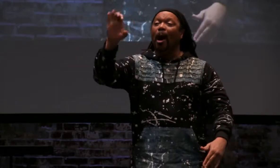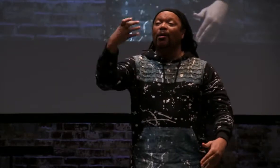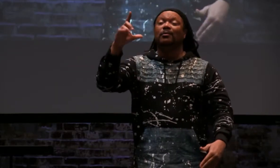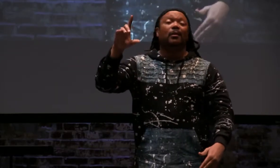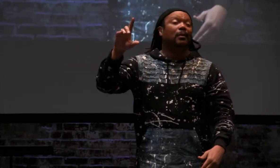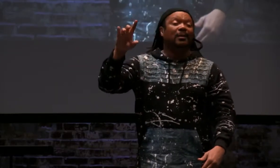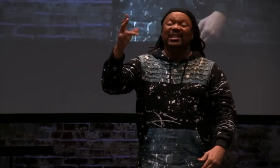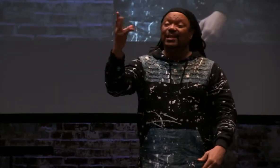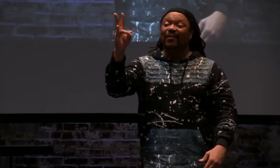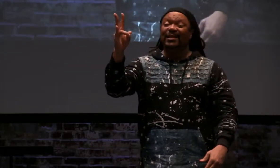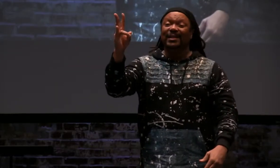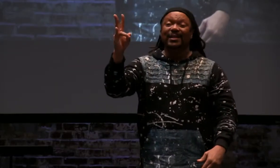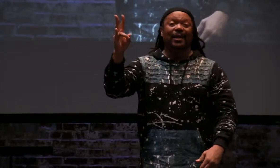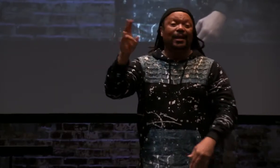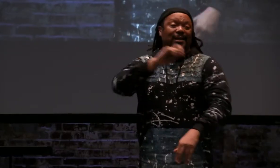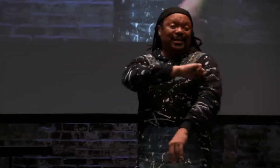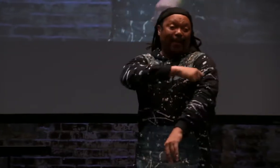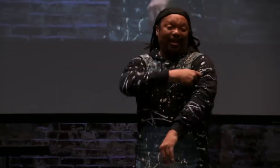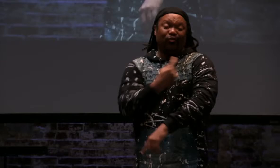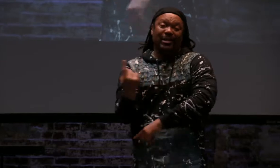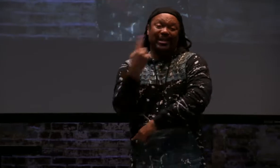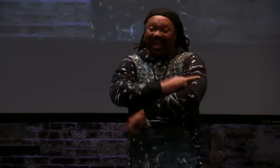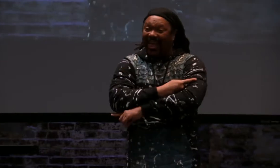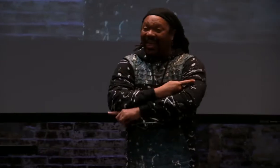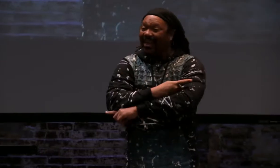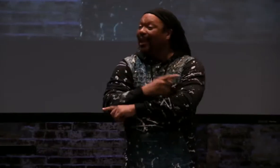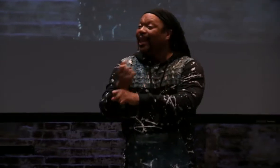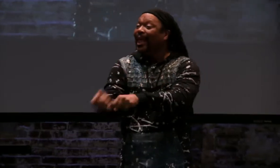This is the future by March,